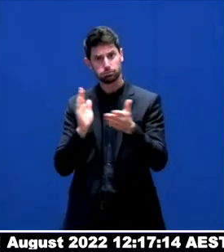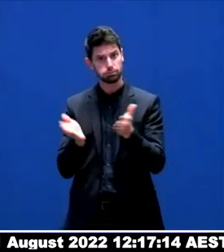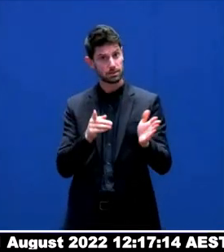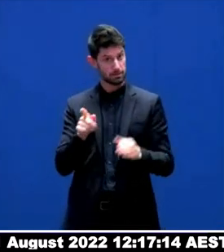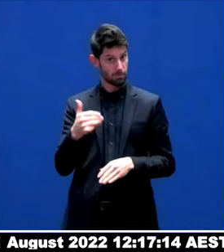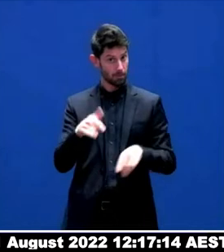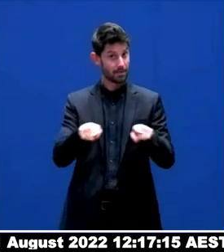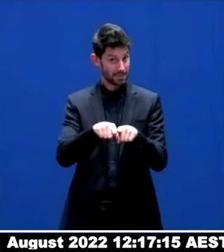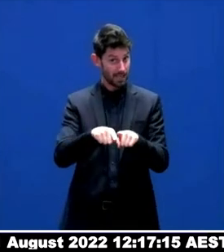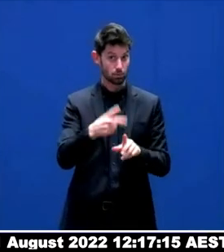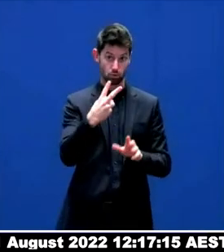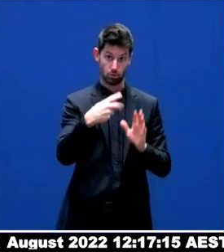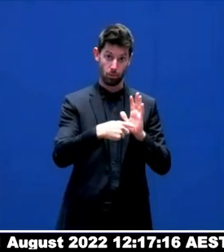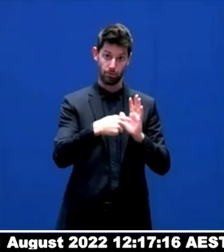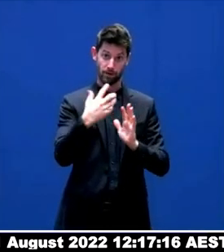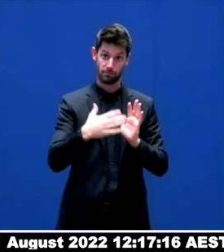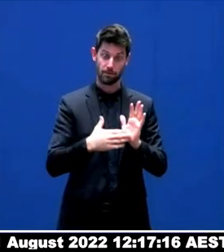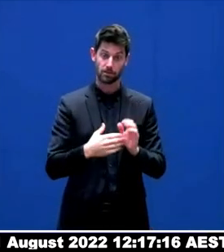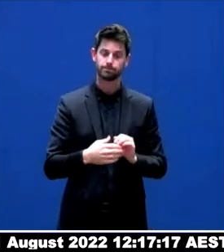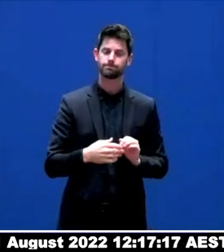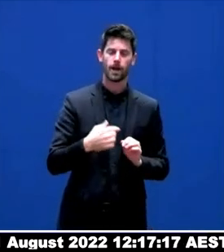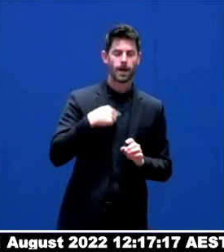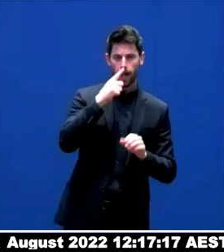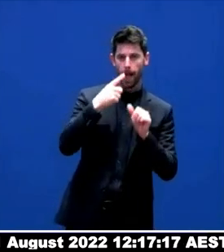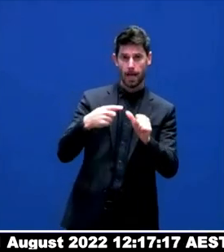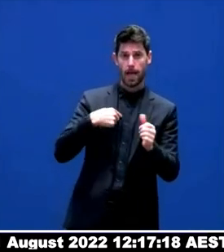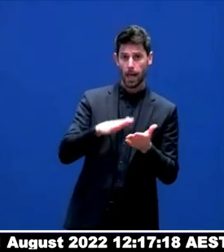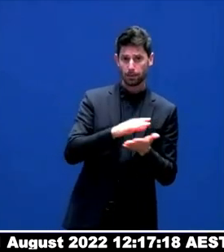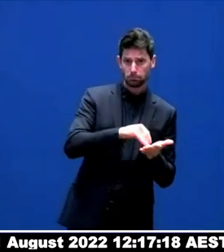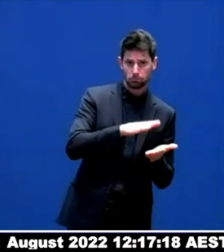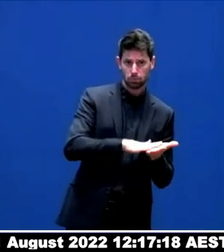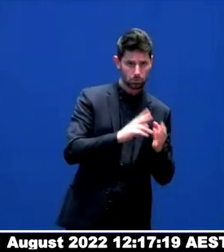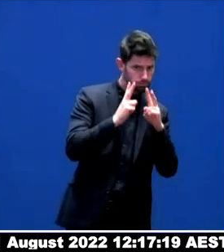I can take that on notice to drill down to that data.